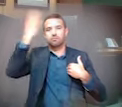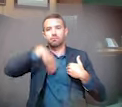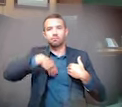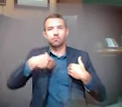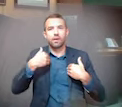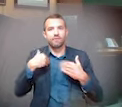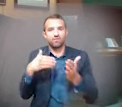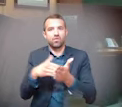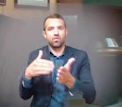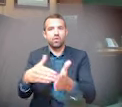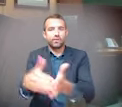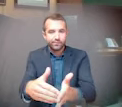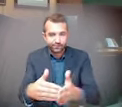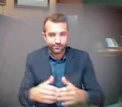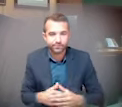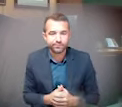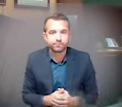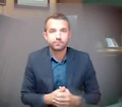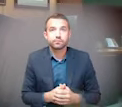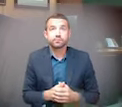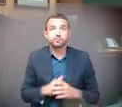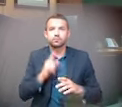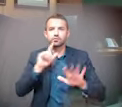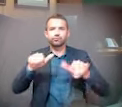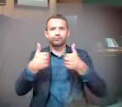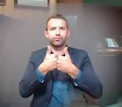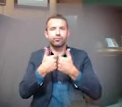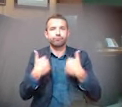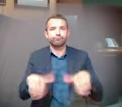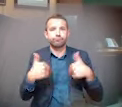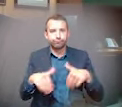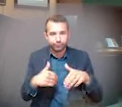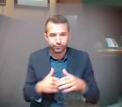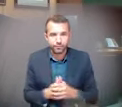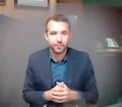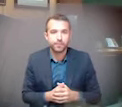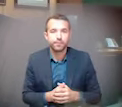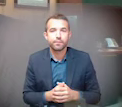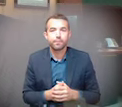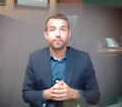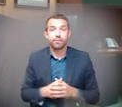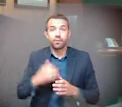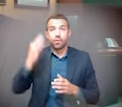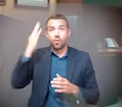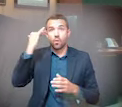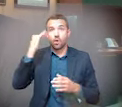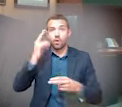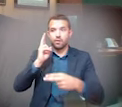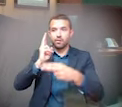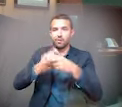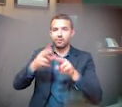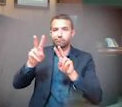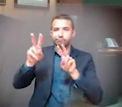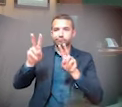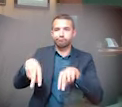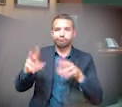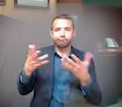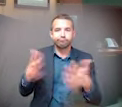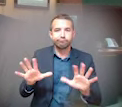And this is a real challenge because I think it feeds into a lot of the stigma that a lot of folks in